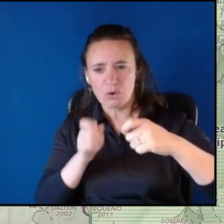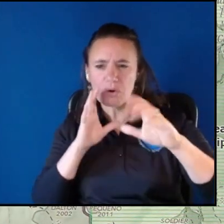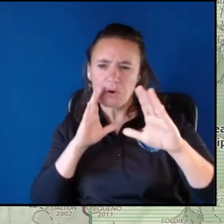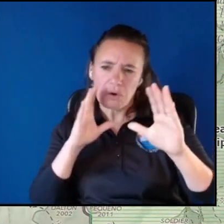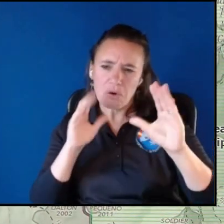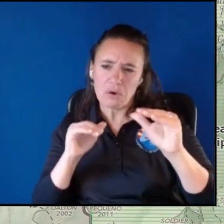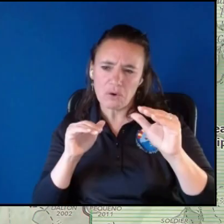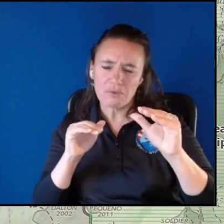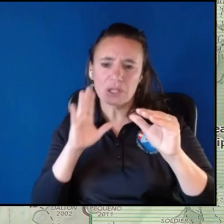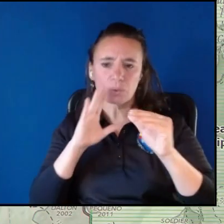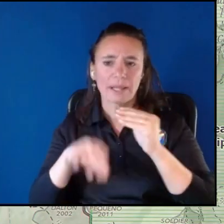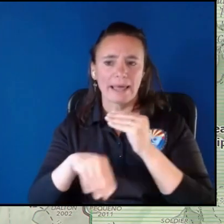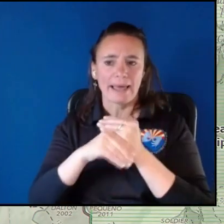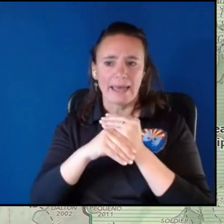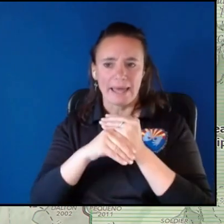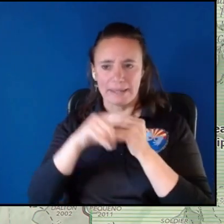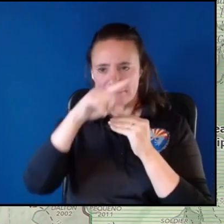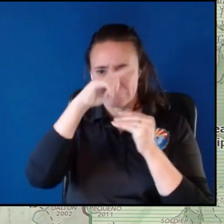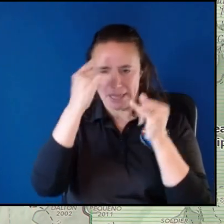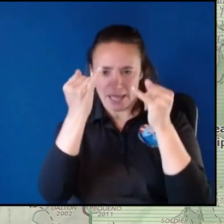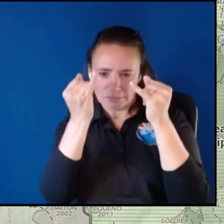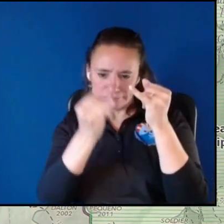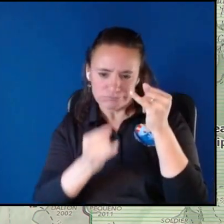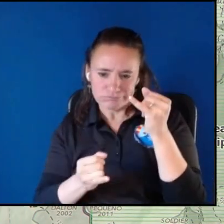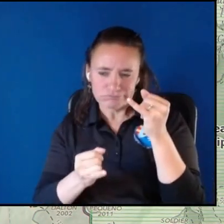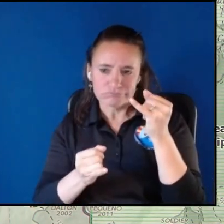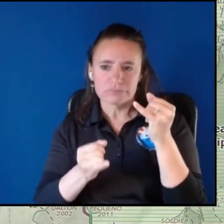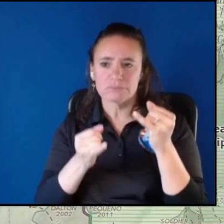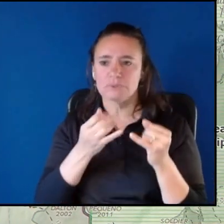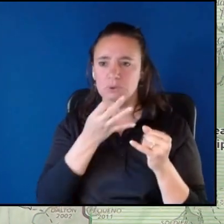along that Skyline Ridge for that as well. So, coming on up